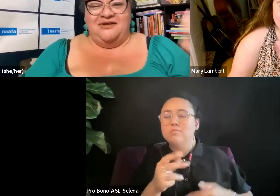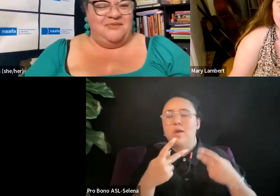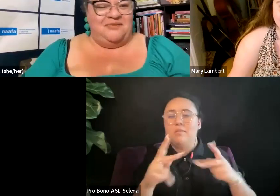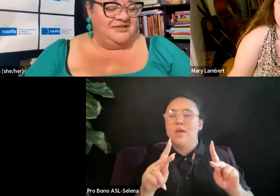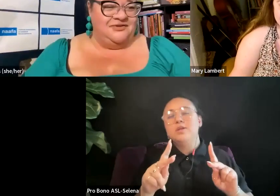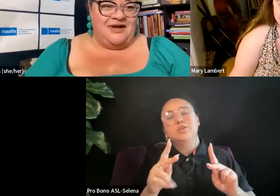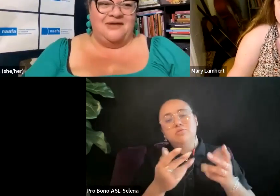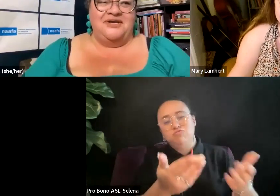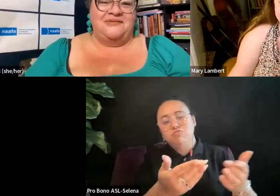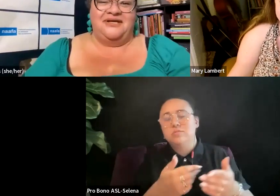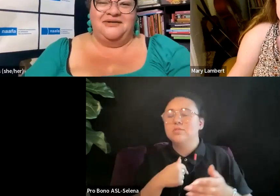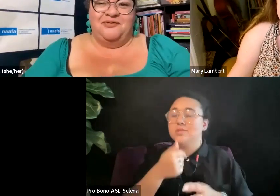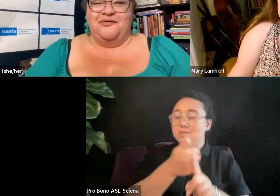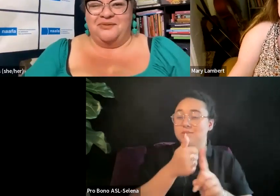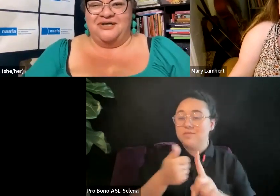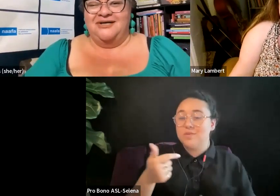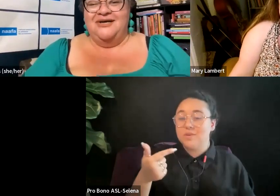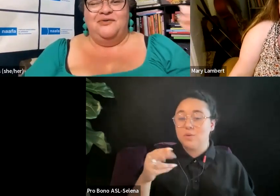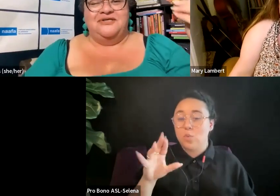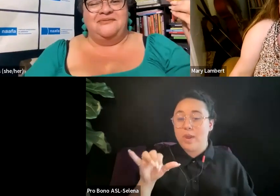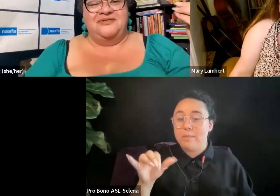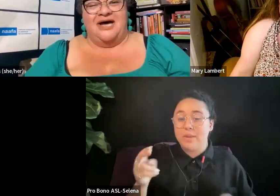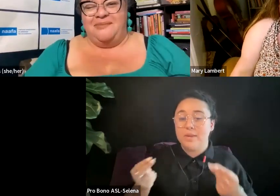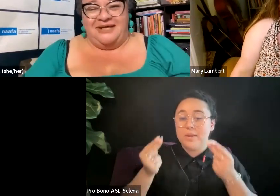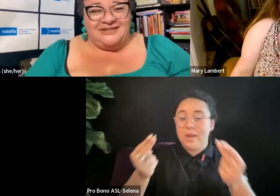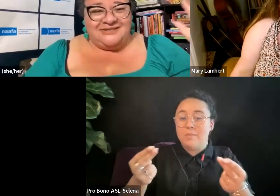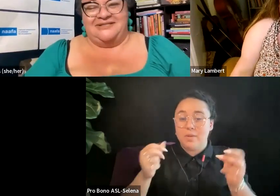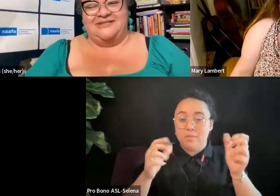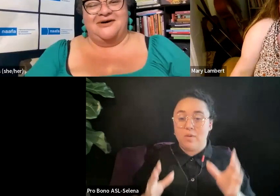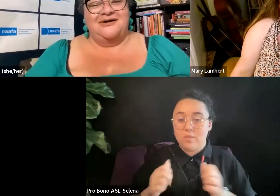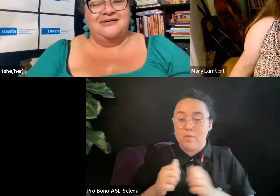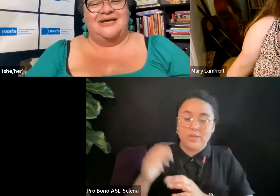that Mary is a Grammy nominated performer with some top hit songs